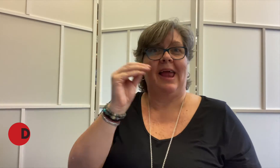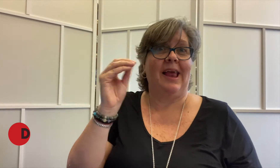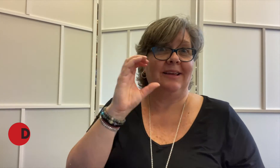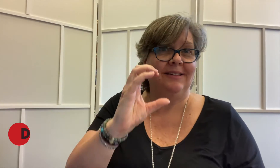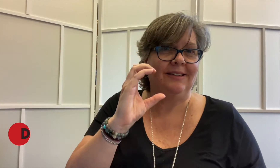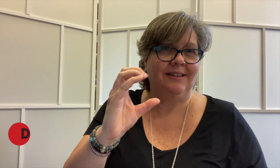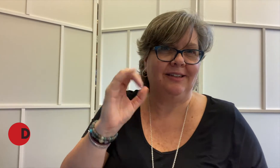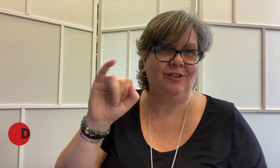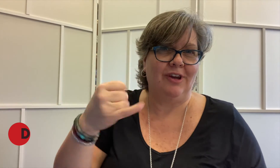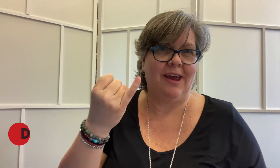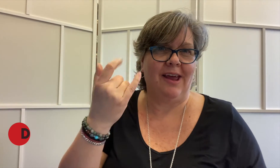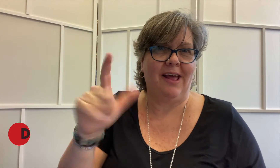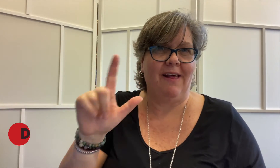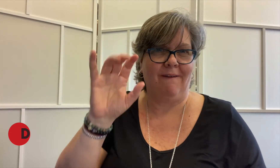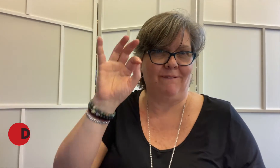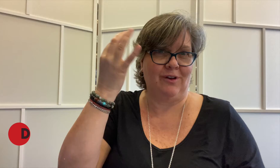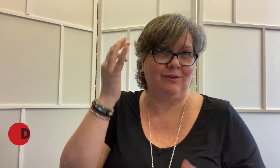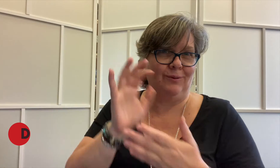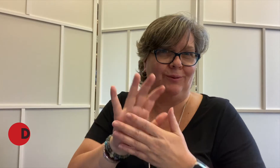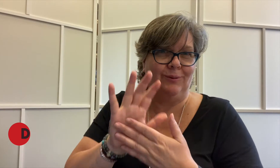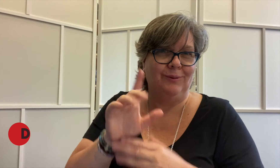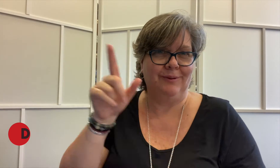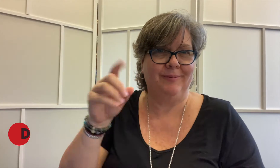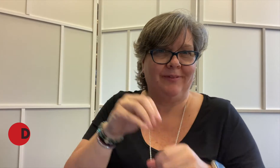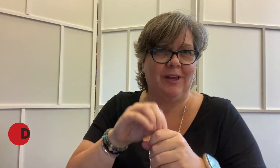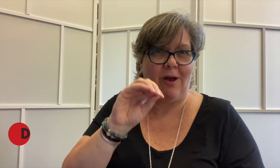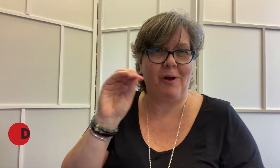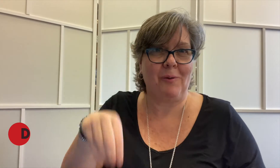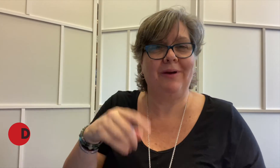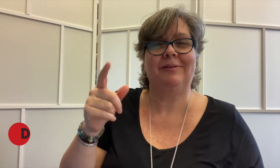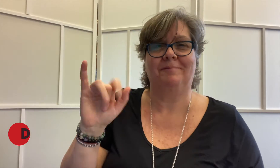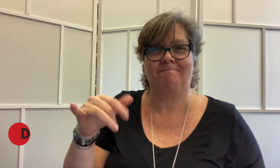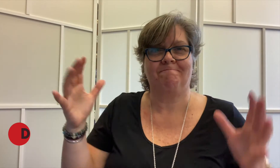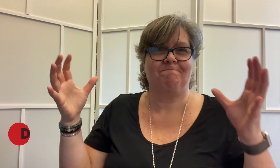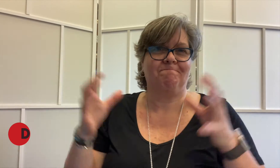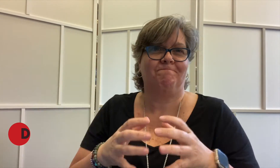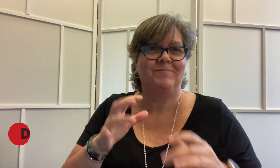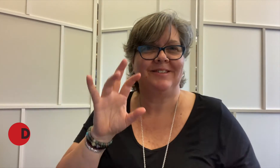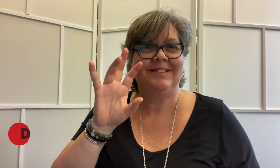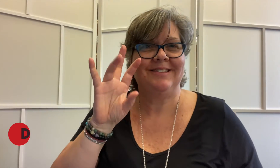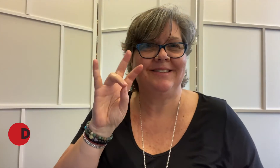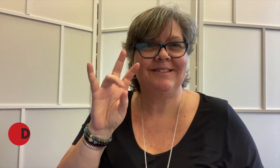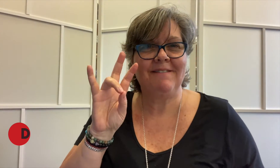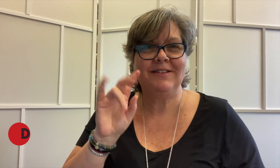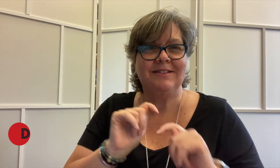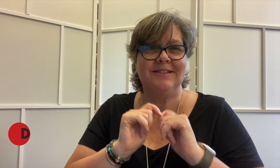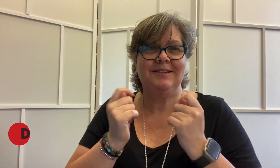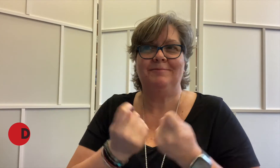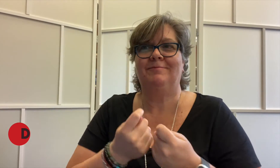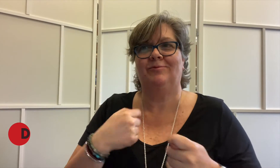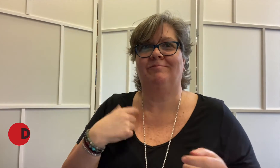and CCJL, a French School in Ottawa. Altogether 7 teams…